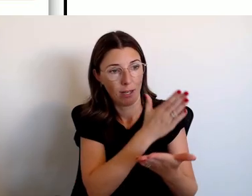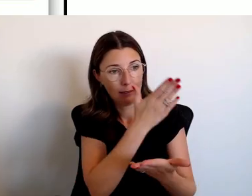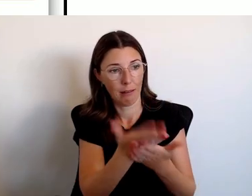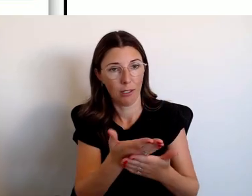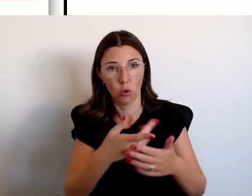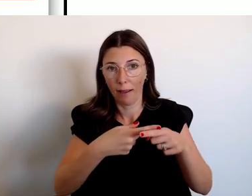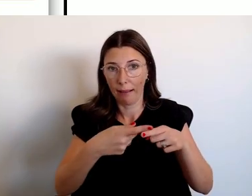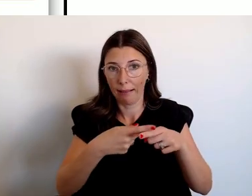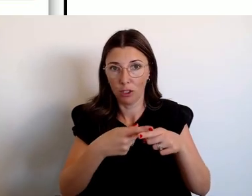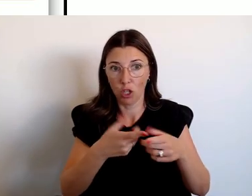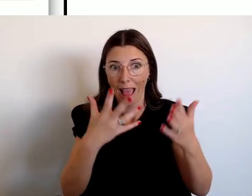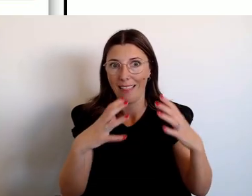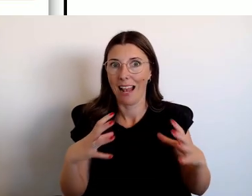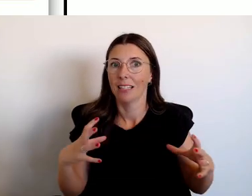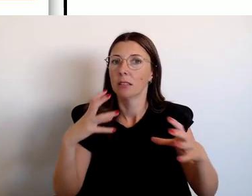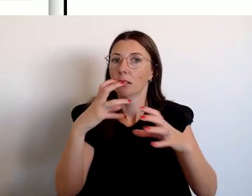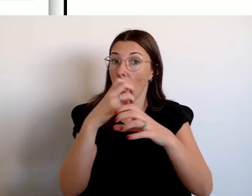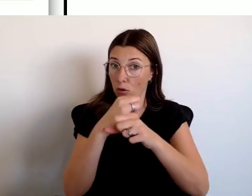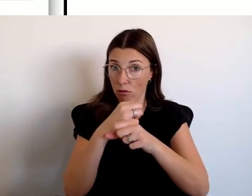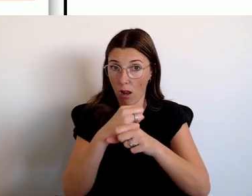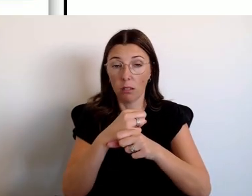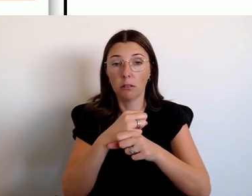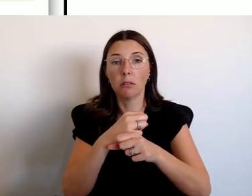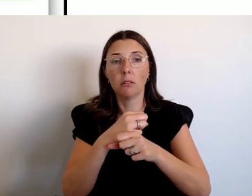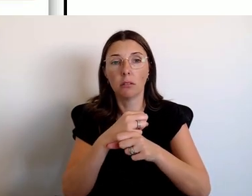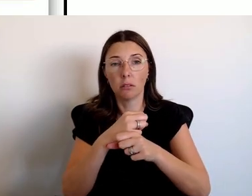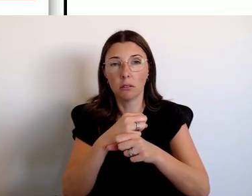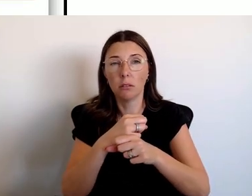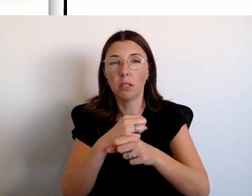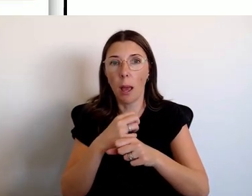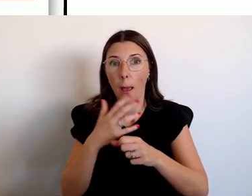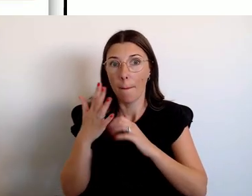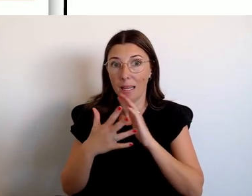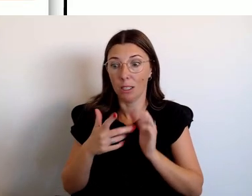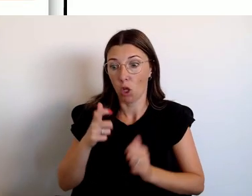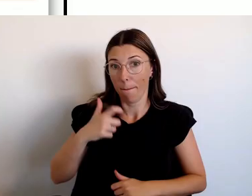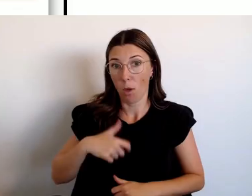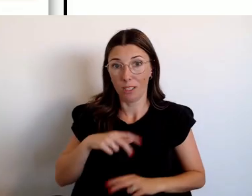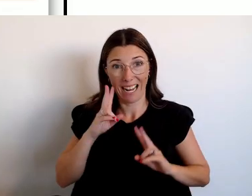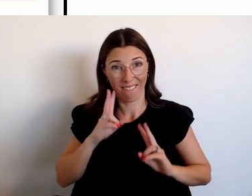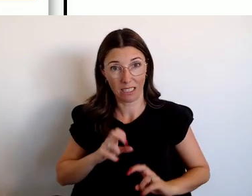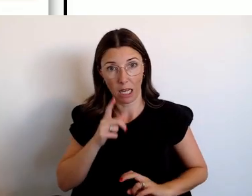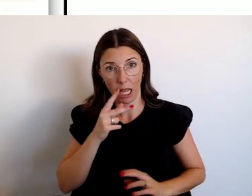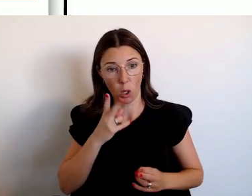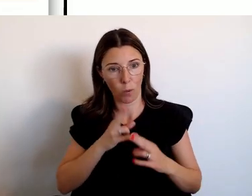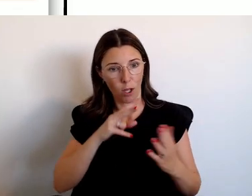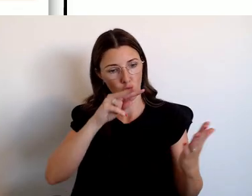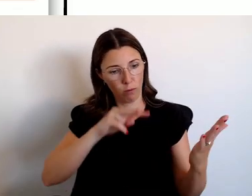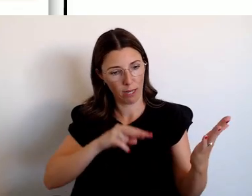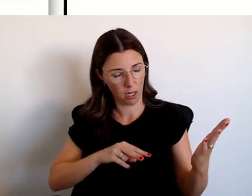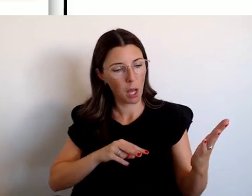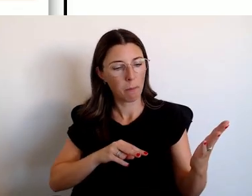into English, and then summarise so that an investigator can quickly read the summary and make a determination as to